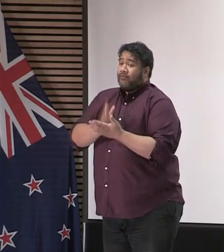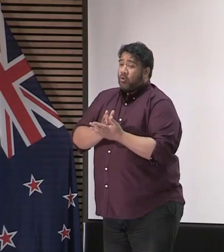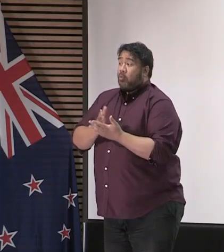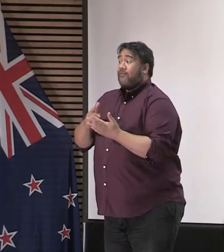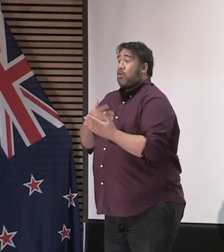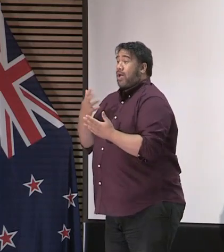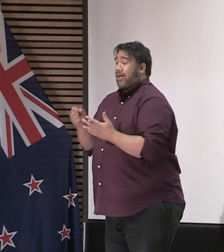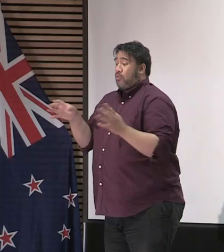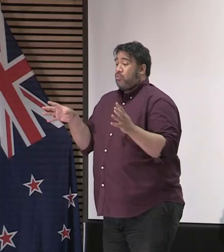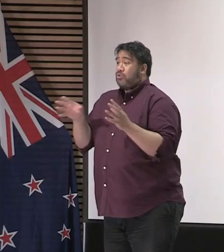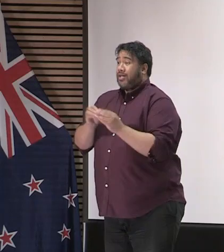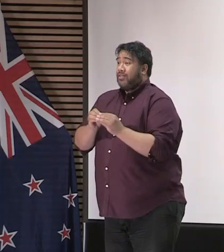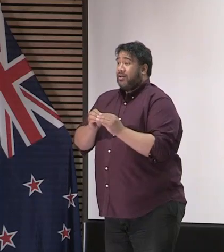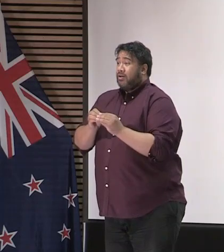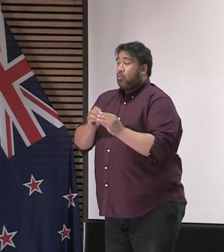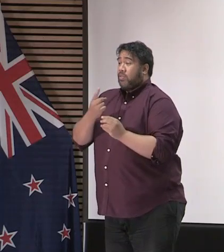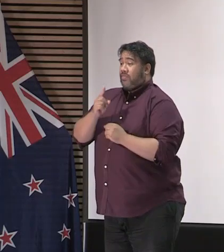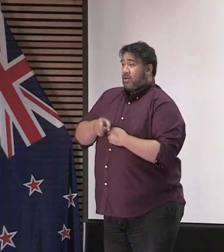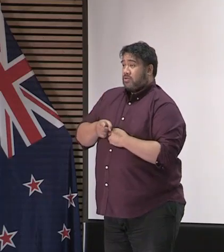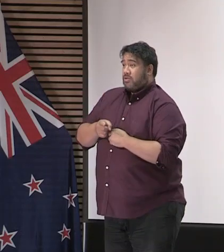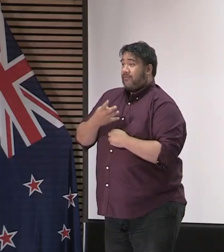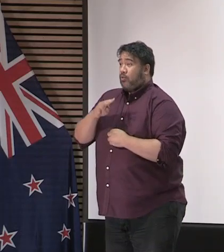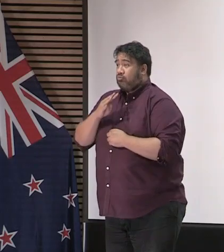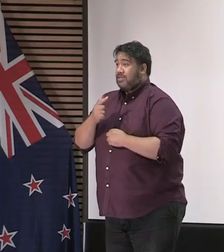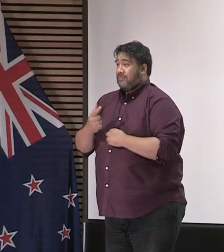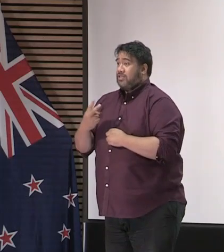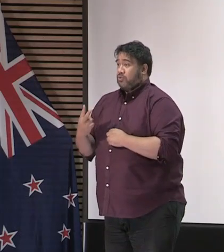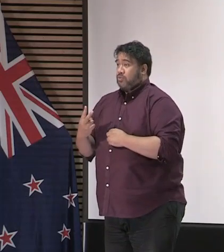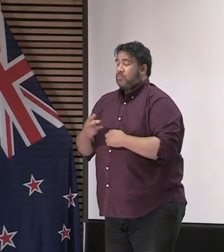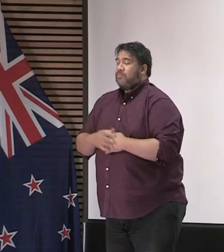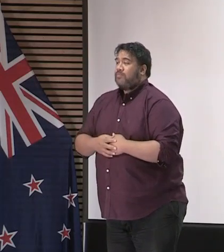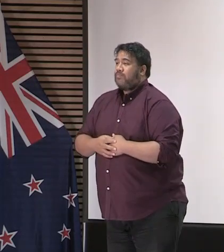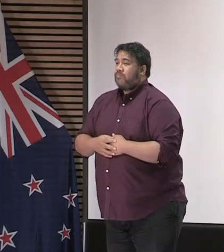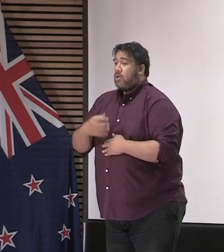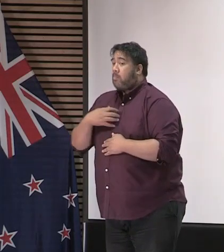national total of cases - both